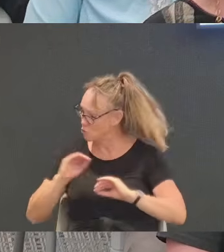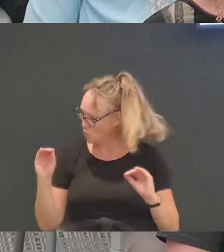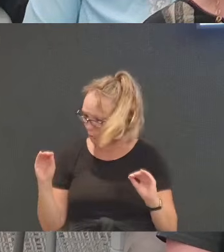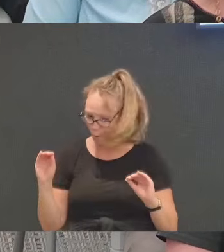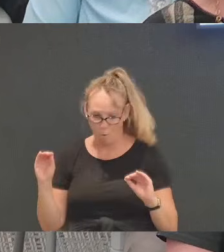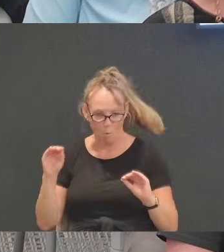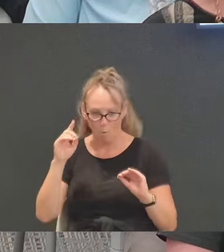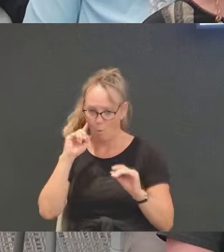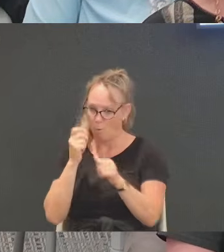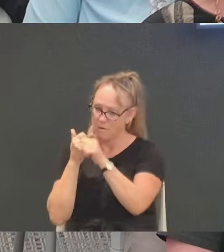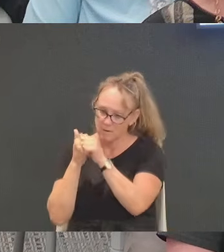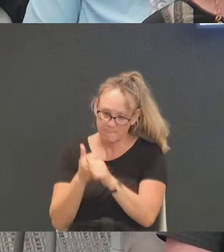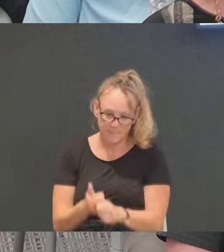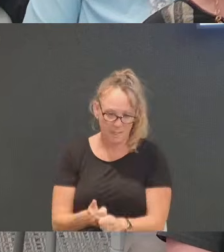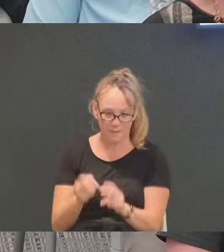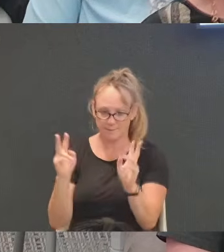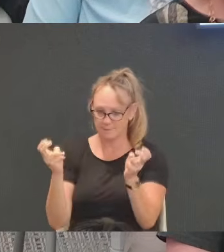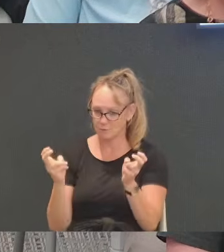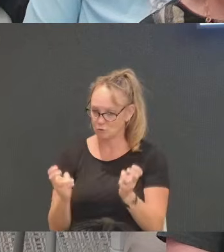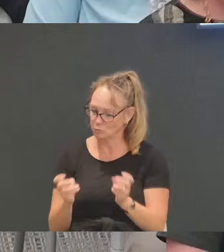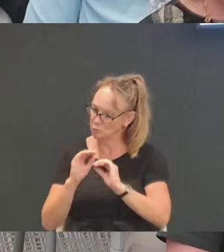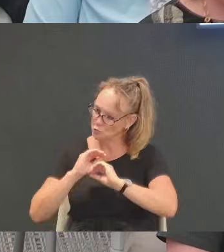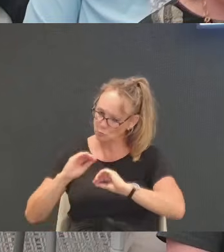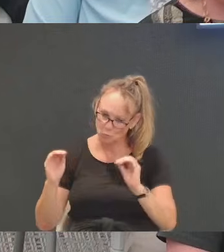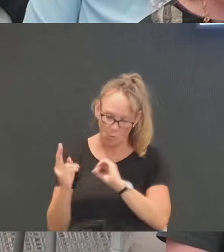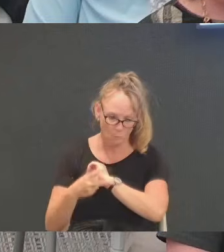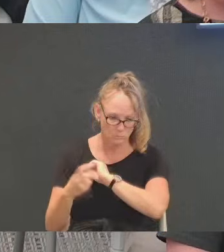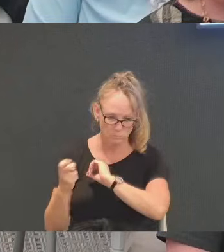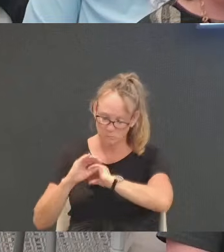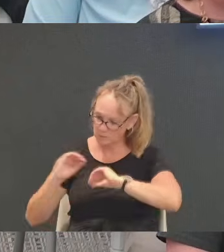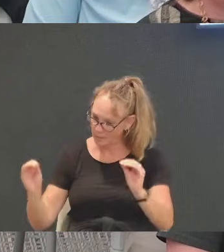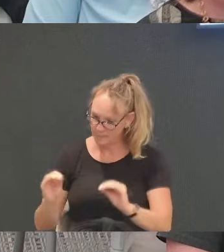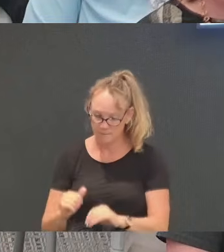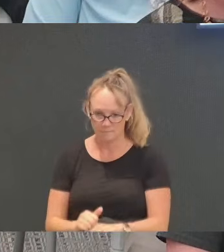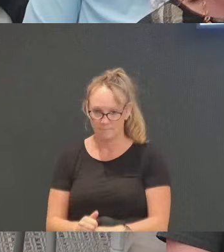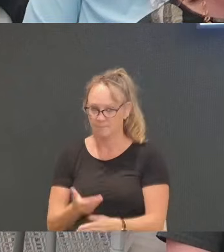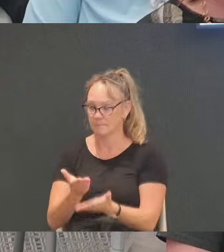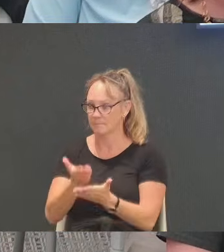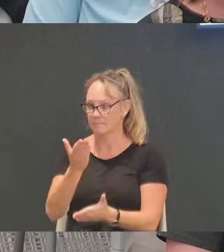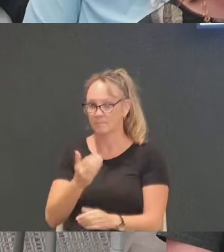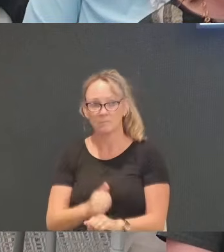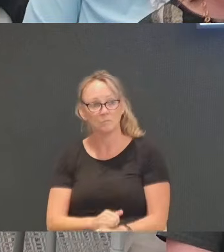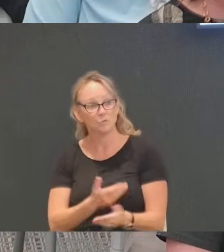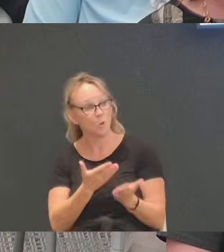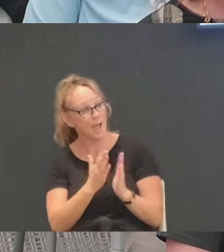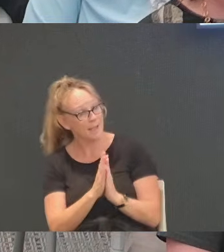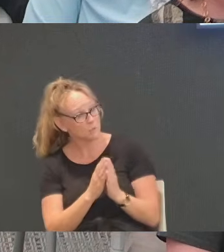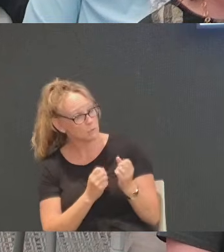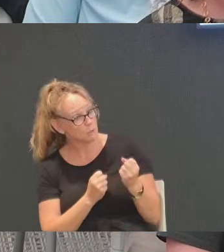which we saw in the presentation and I ask you to support and renew the Hamilton County levy